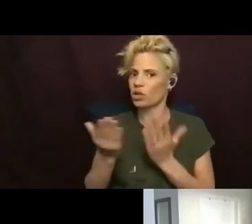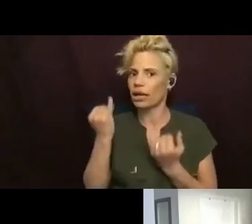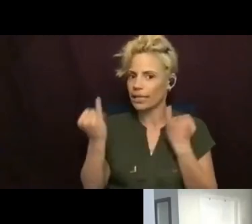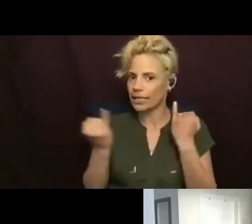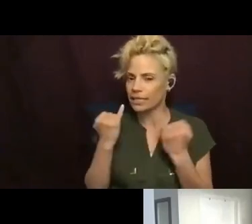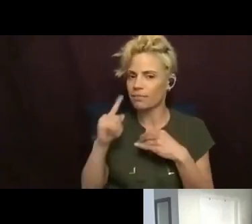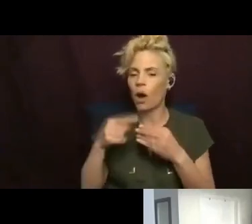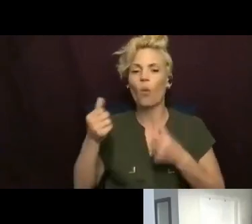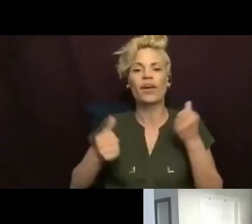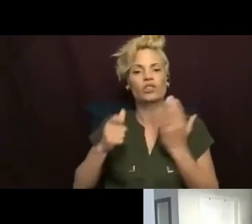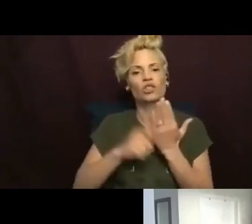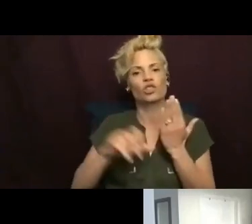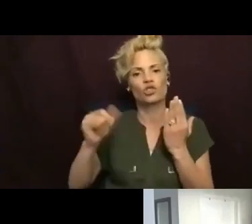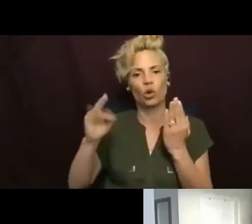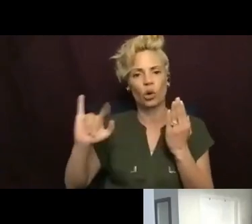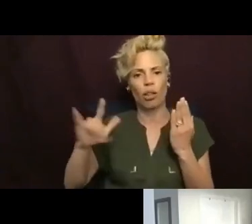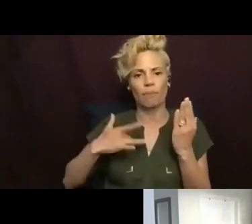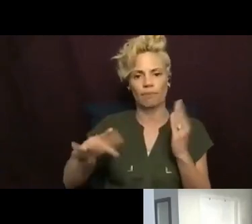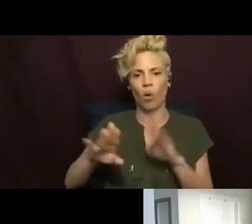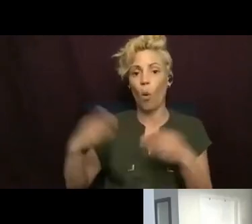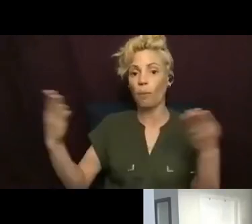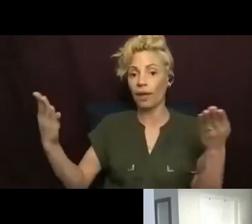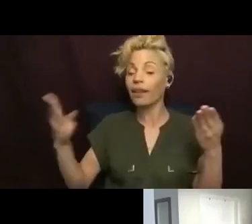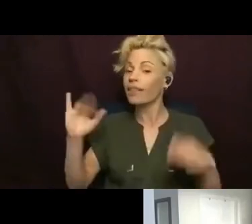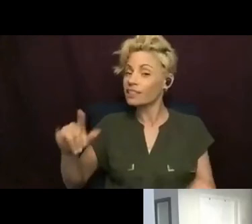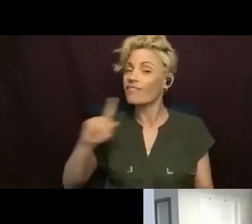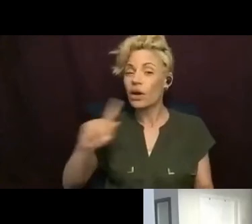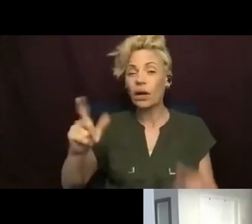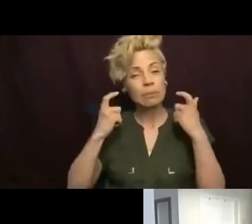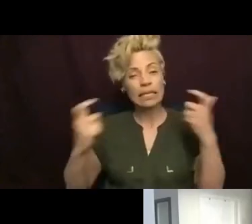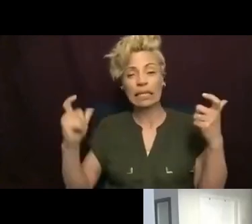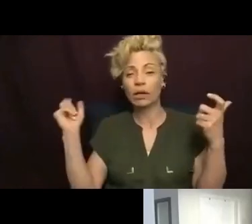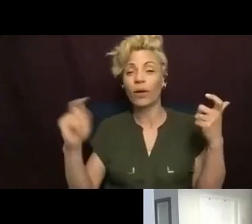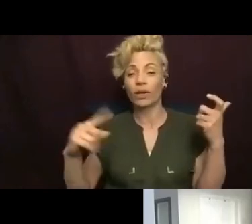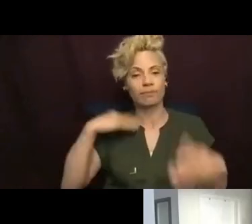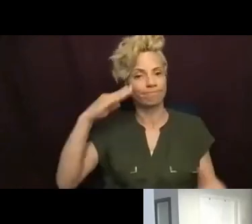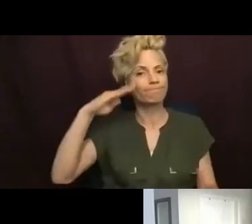and I know that's a very big question that could probably be its own panel.